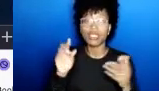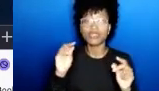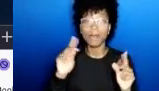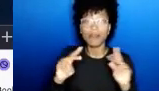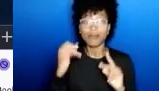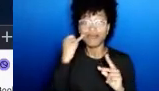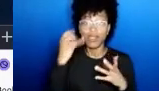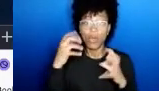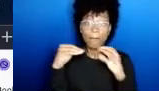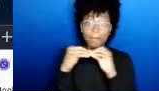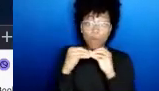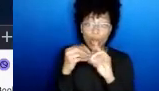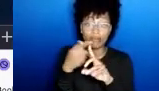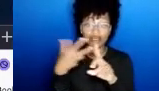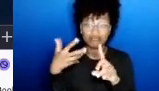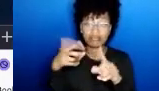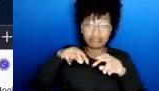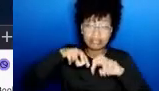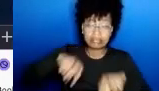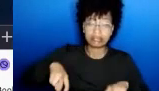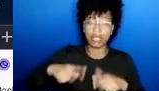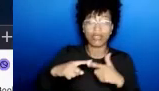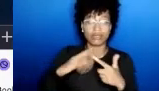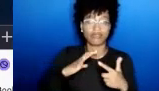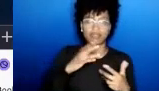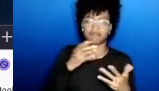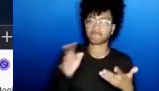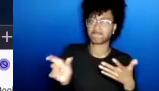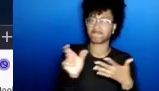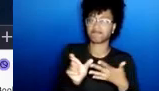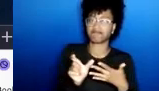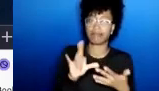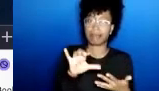those. 06:39:36 There is a print button down here.